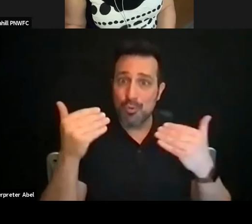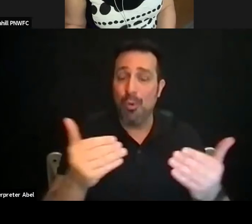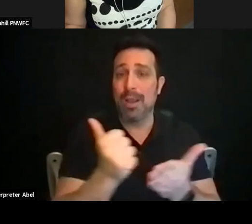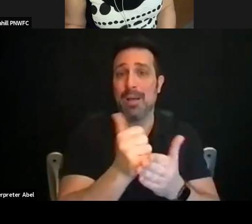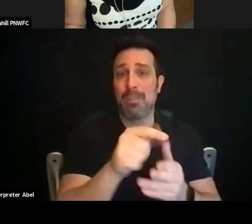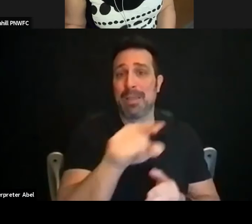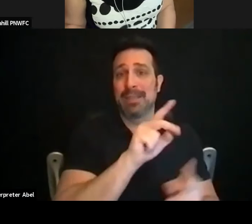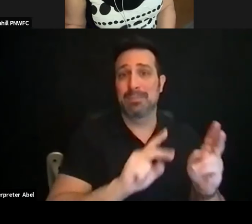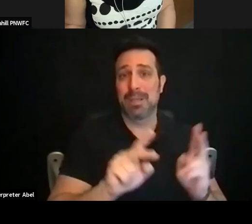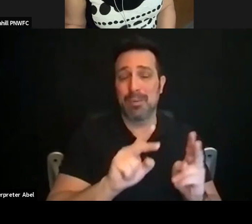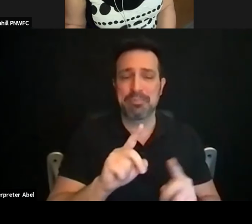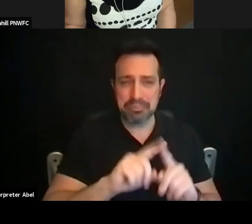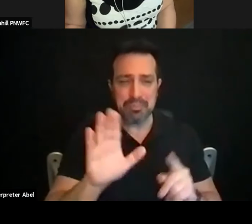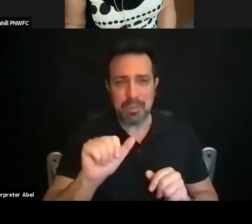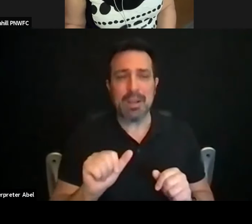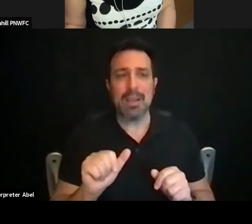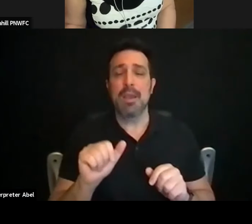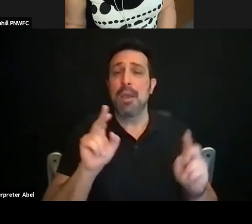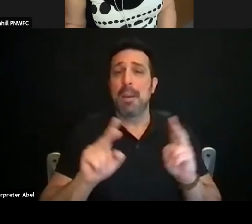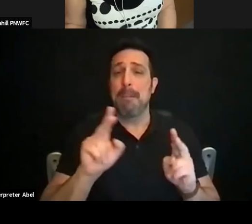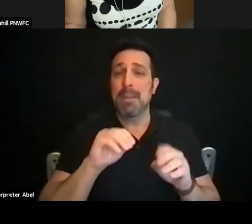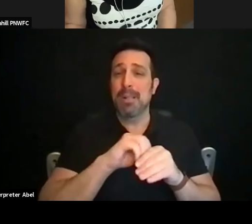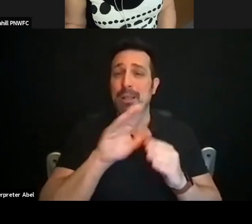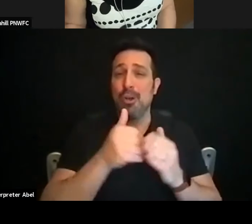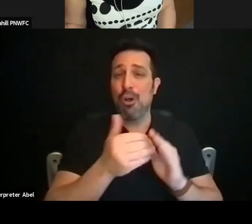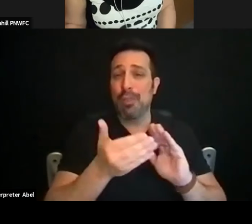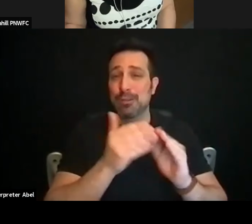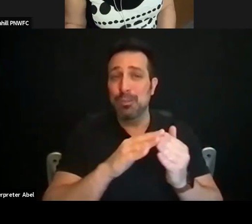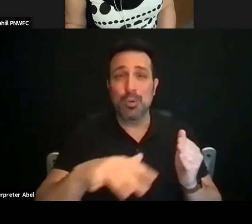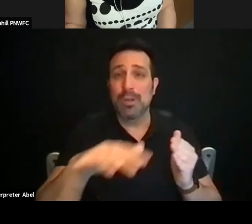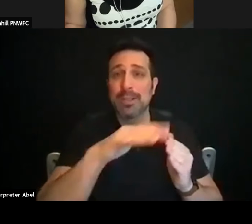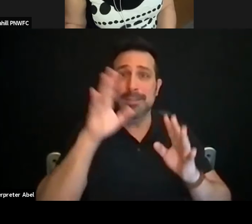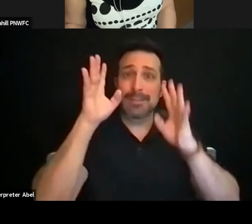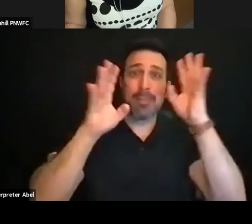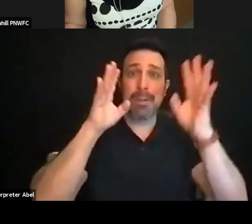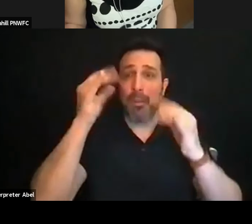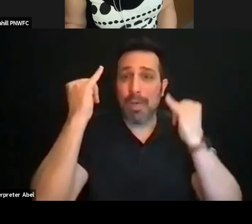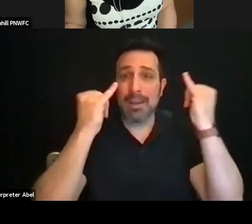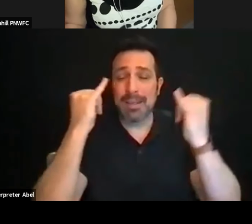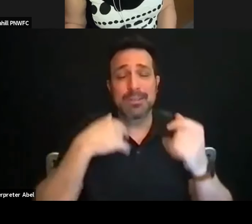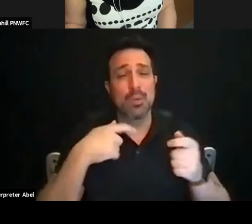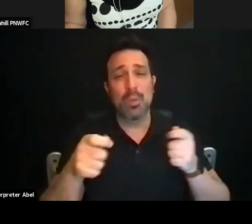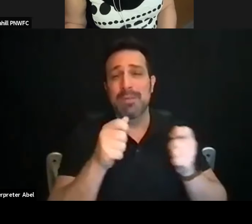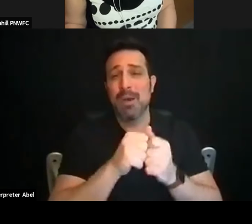used to and yeah, you know what, you're going to have a